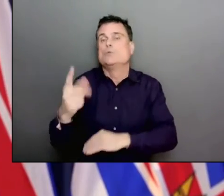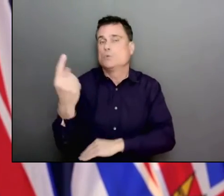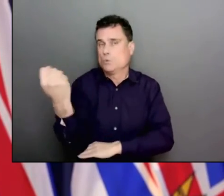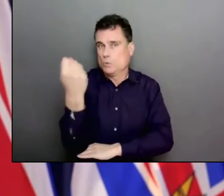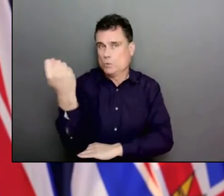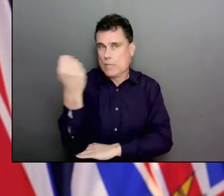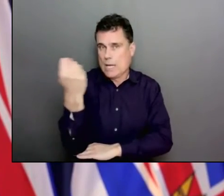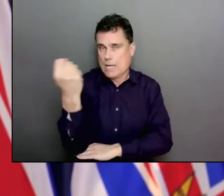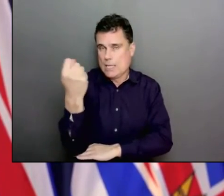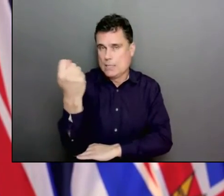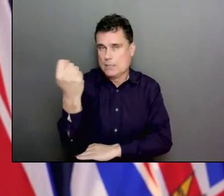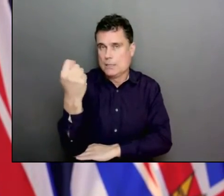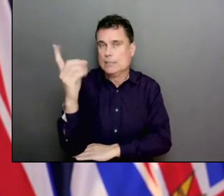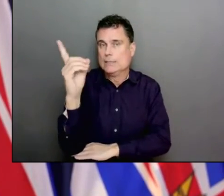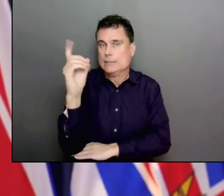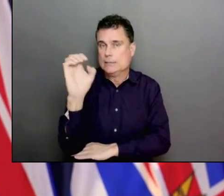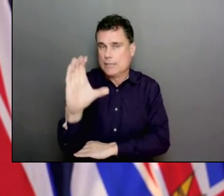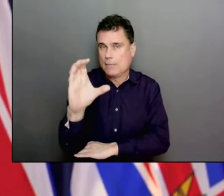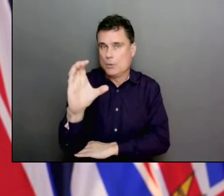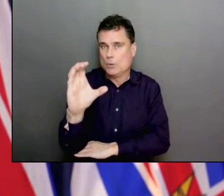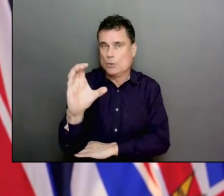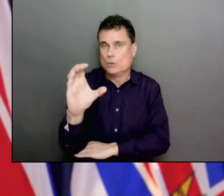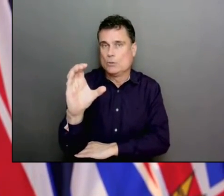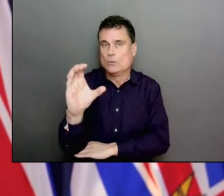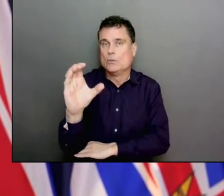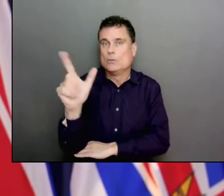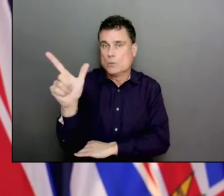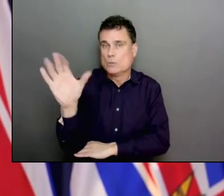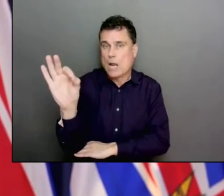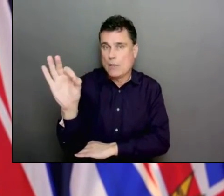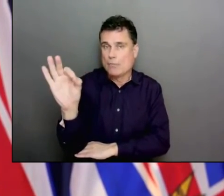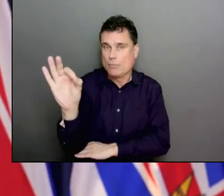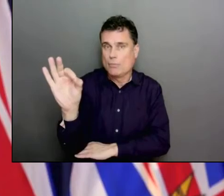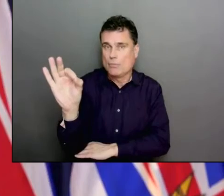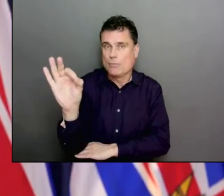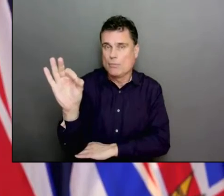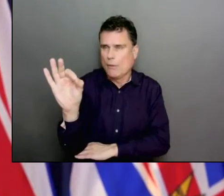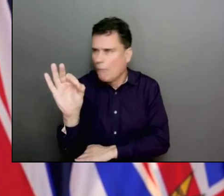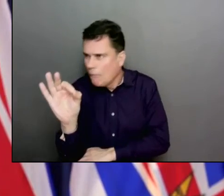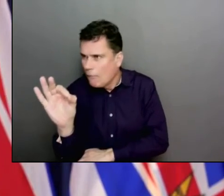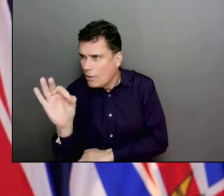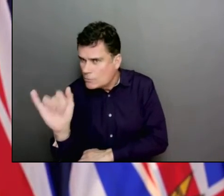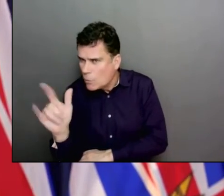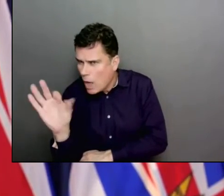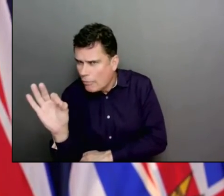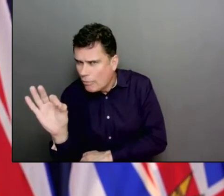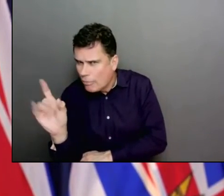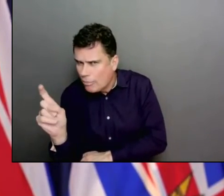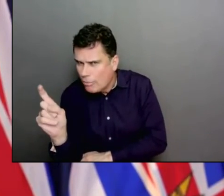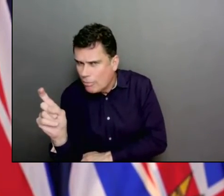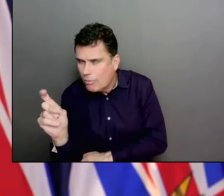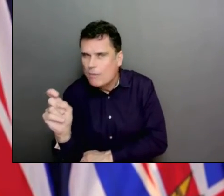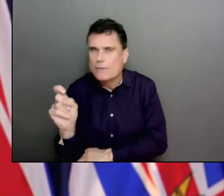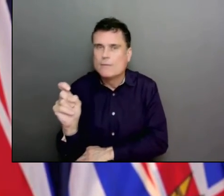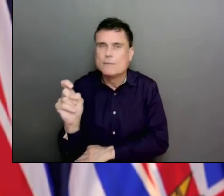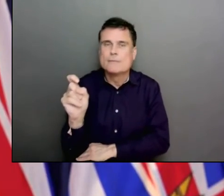Tuesday, December December 29th? Twenty-eighth? I'm getting signs, 28th. Next Tuesday, in any event, at